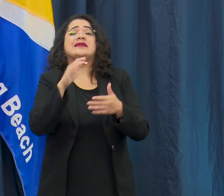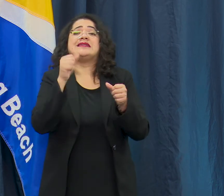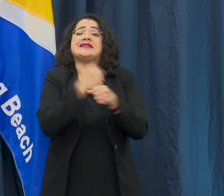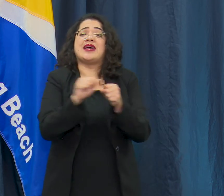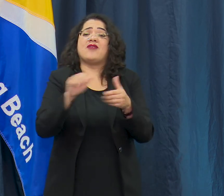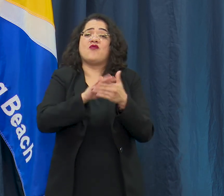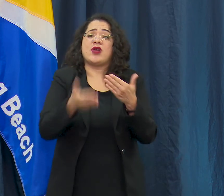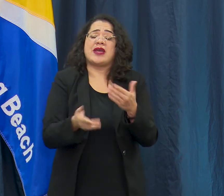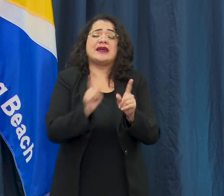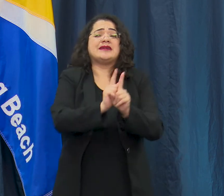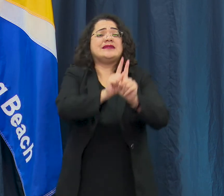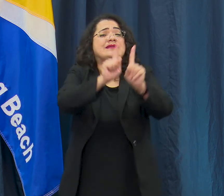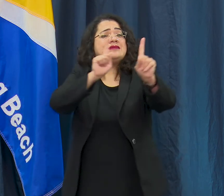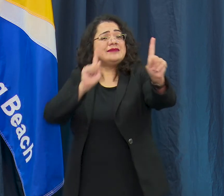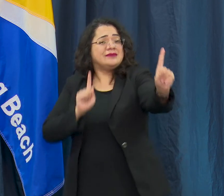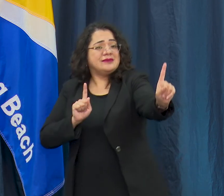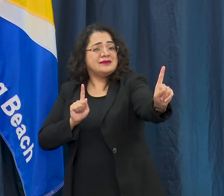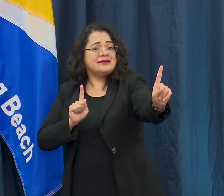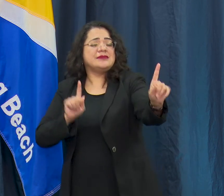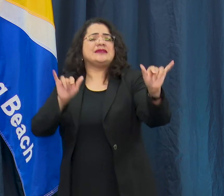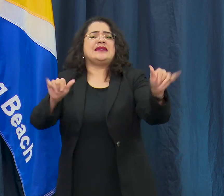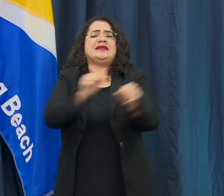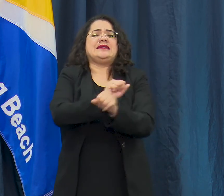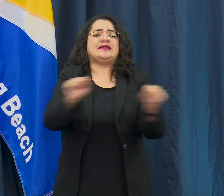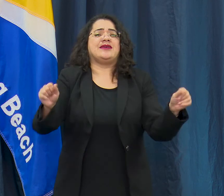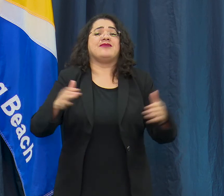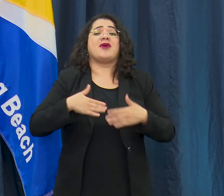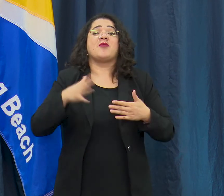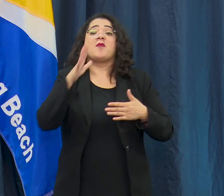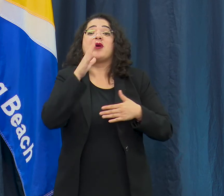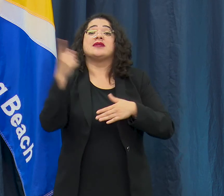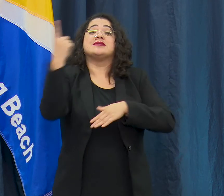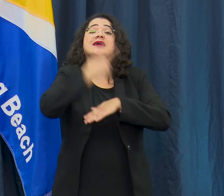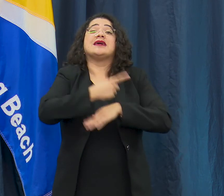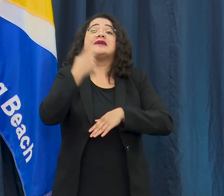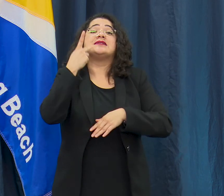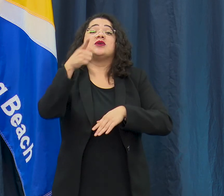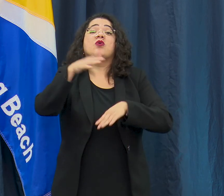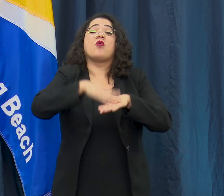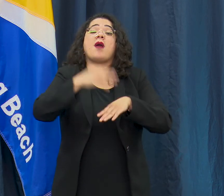please. Happy Mother's Day and we'll see everybody on Monday. Thank you.